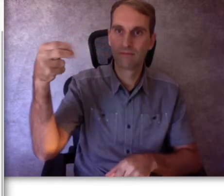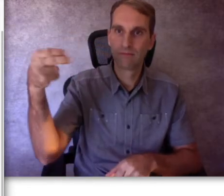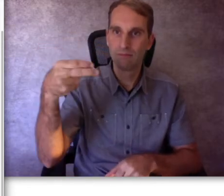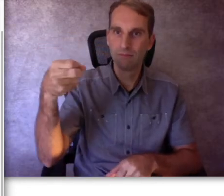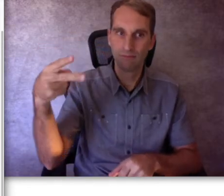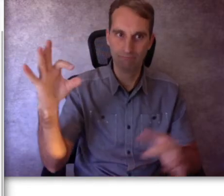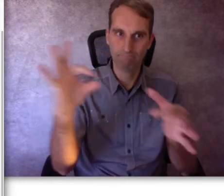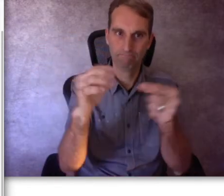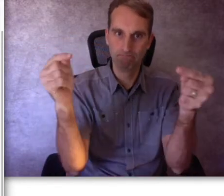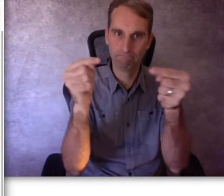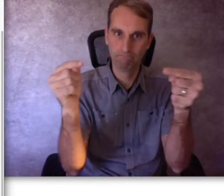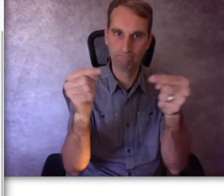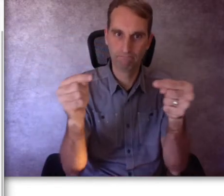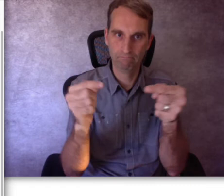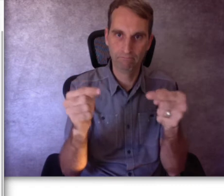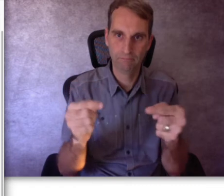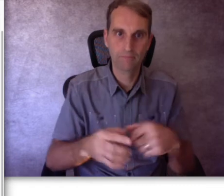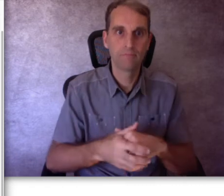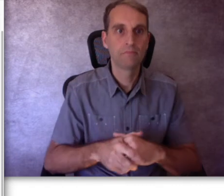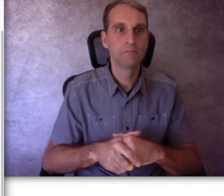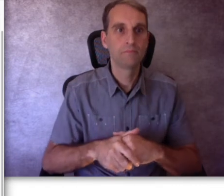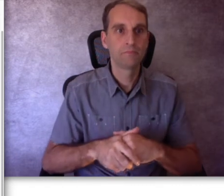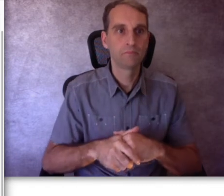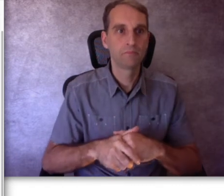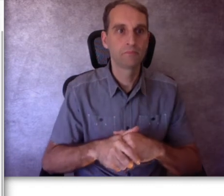As you can see the sections that are highlighted correspond with what he's signing in the video.